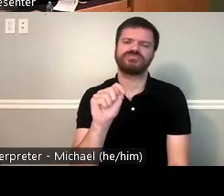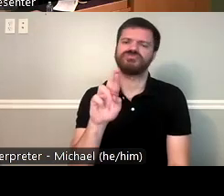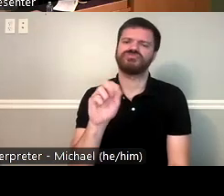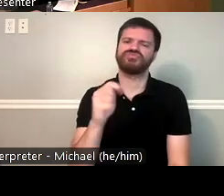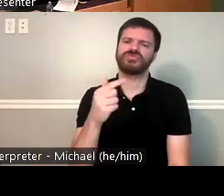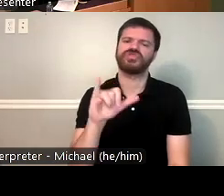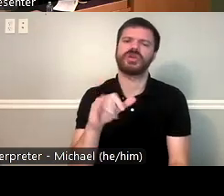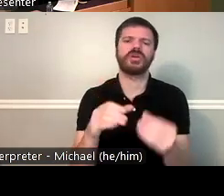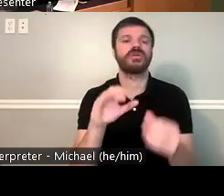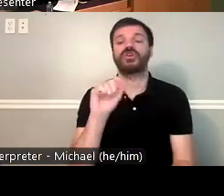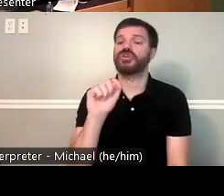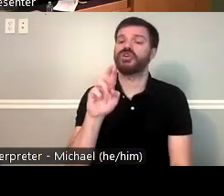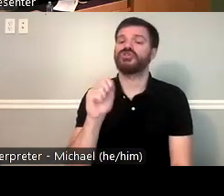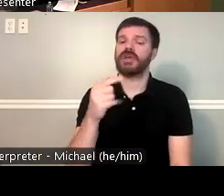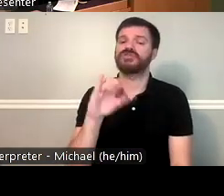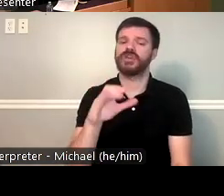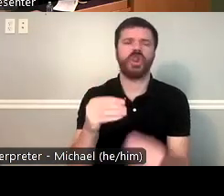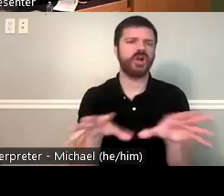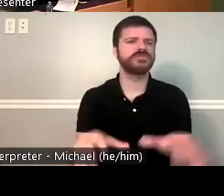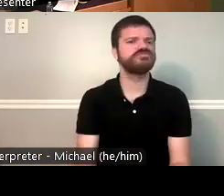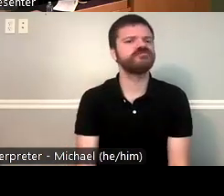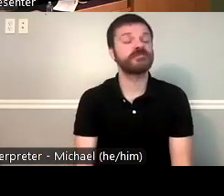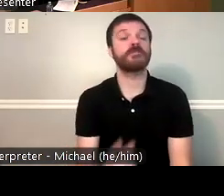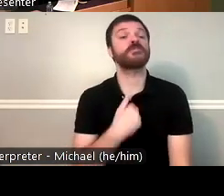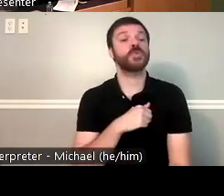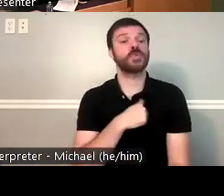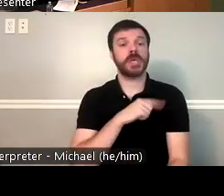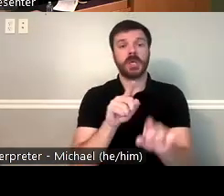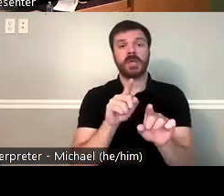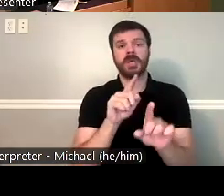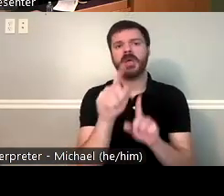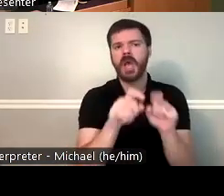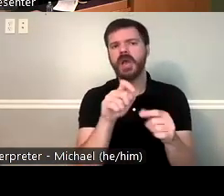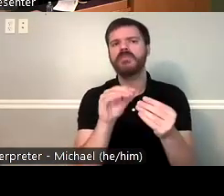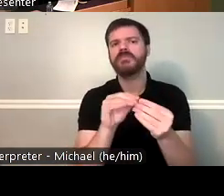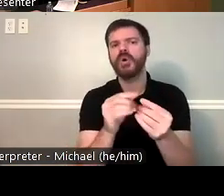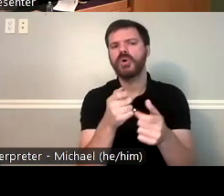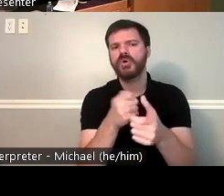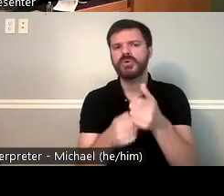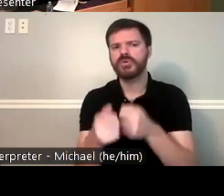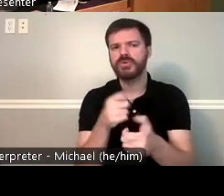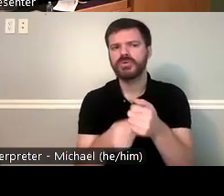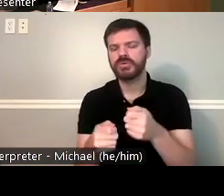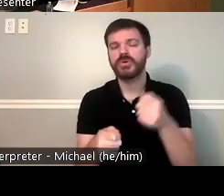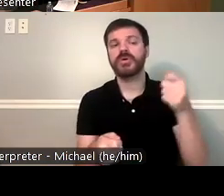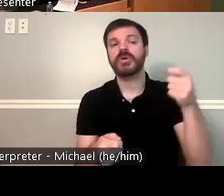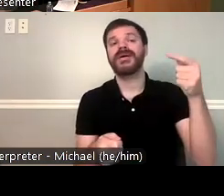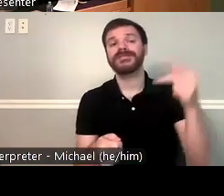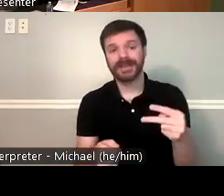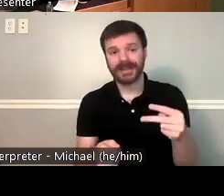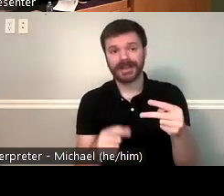it when we asked first of all about that death and loss secondly what we found was no one ever